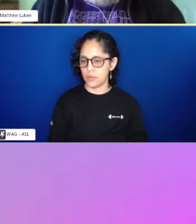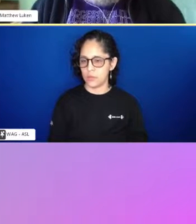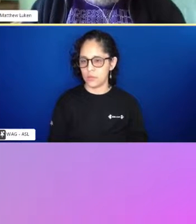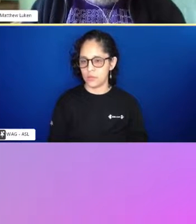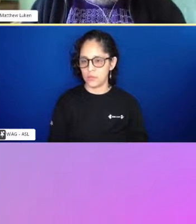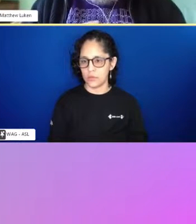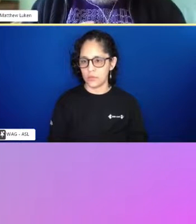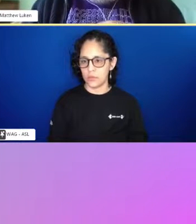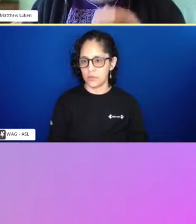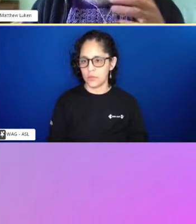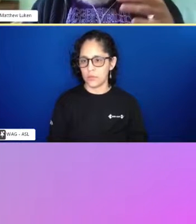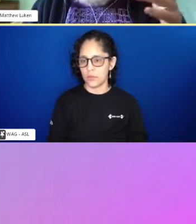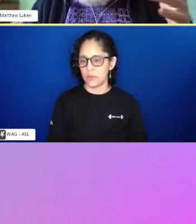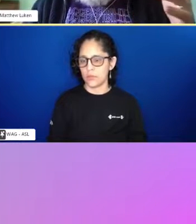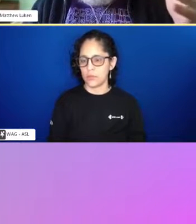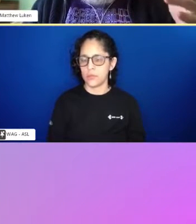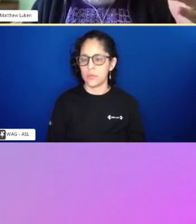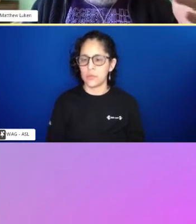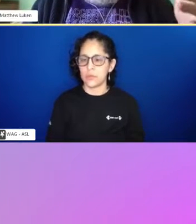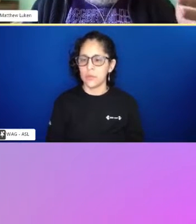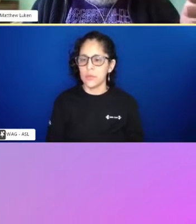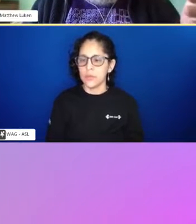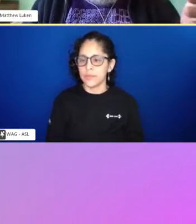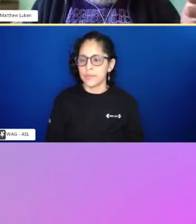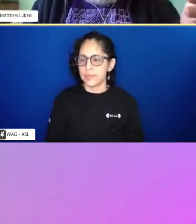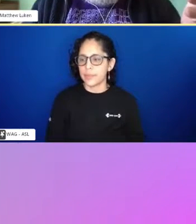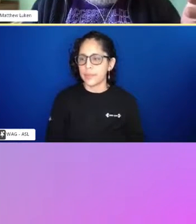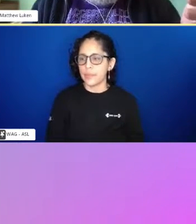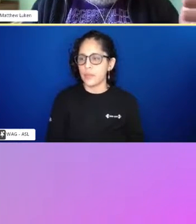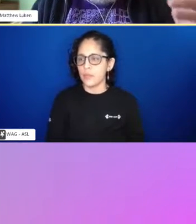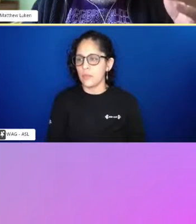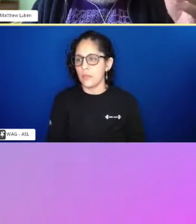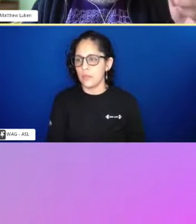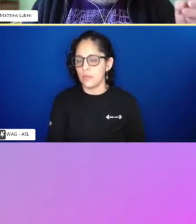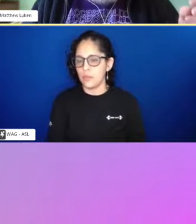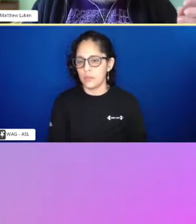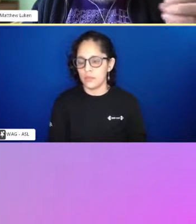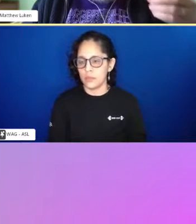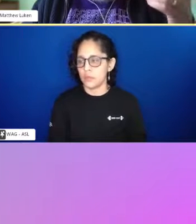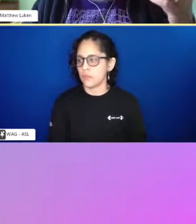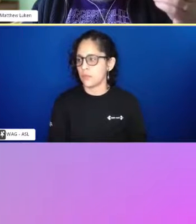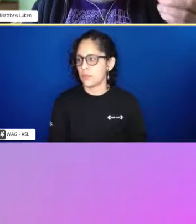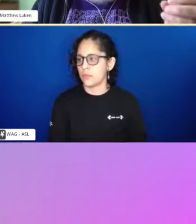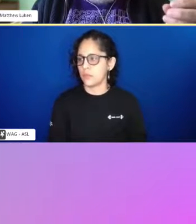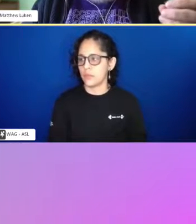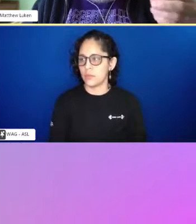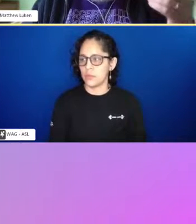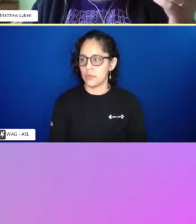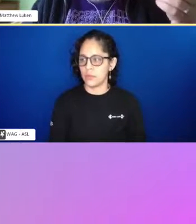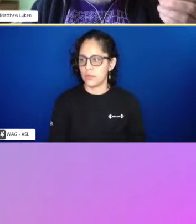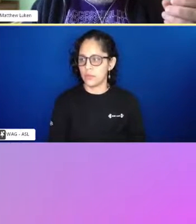organizational support, your program maturity products, your industry, many other But, factors. it's based on